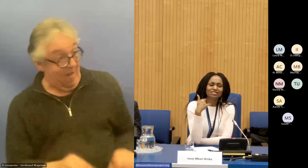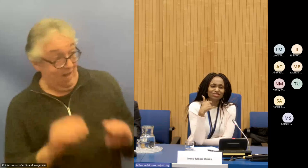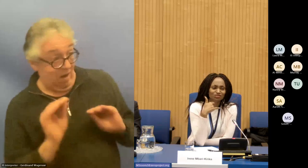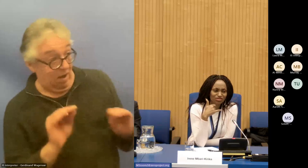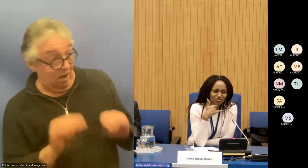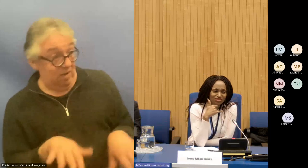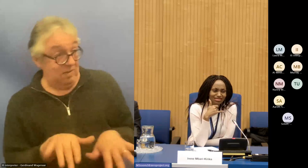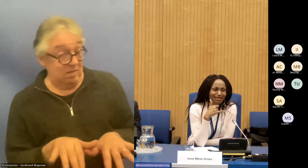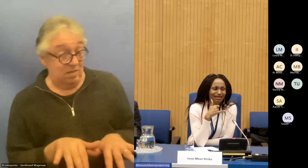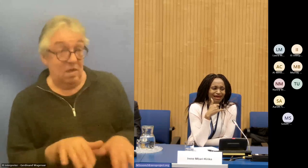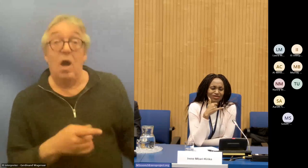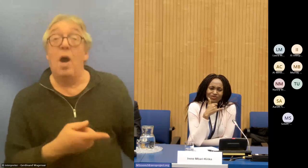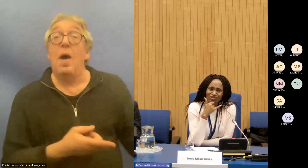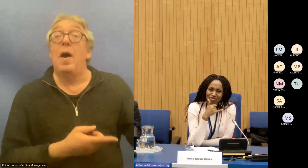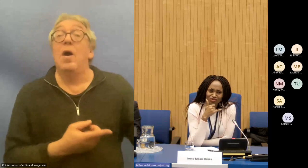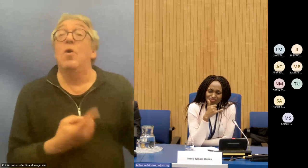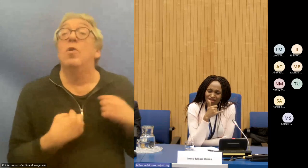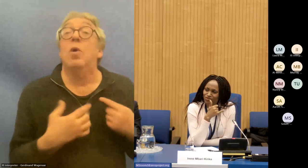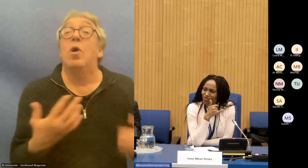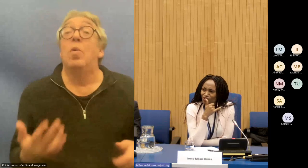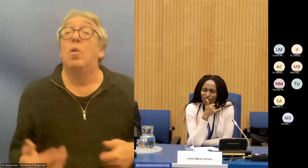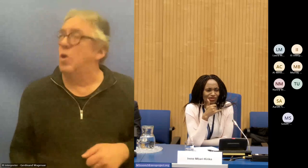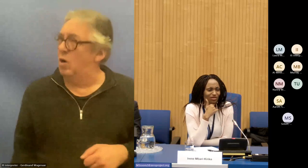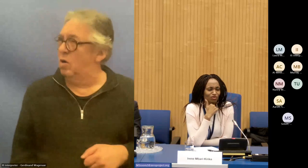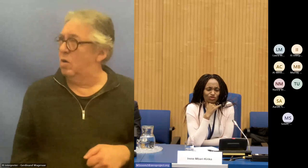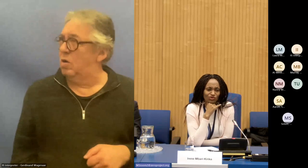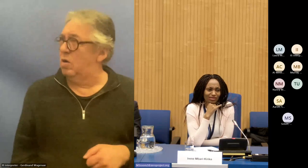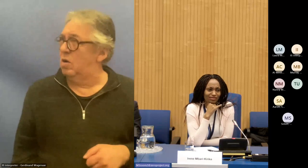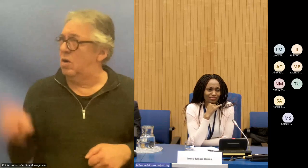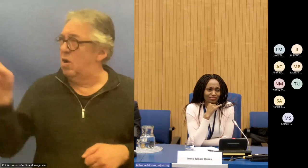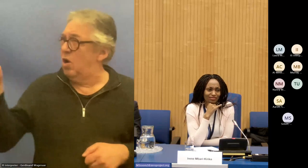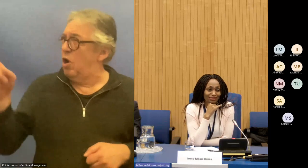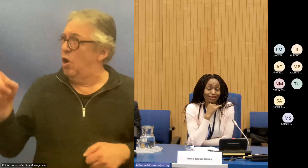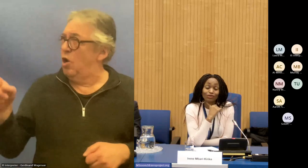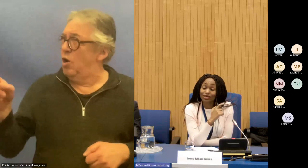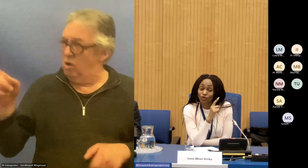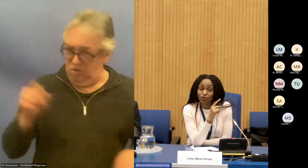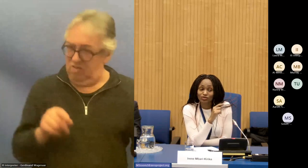first thing they would say is, "A talking about Maxwell or John?" And we would say no, we are